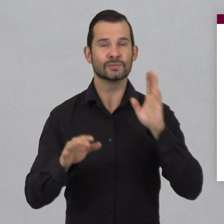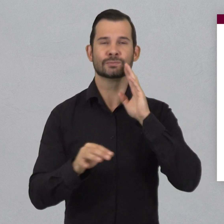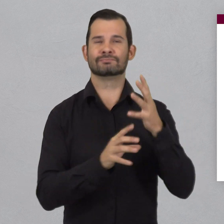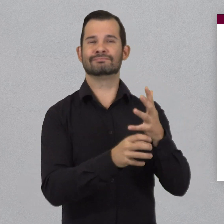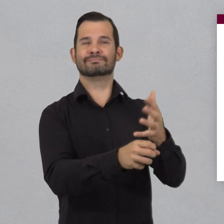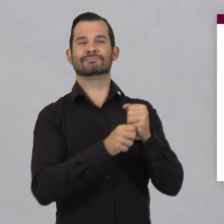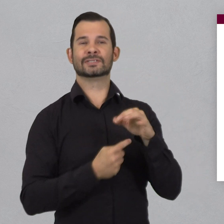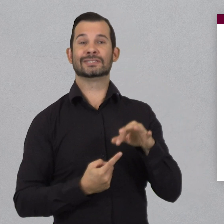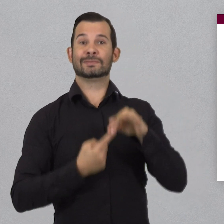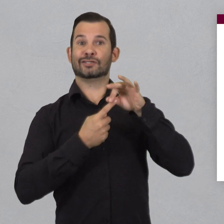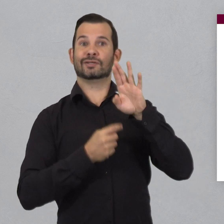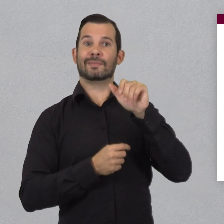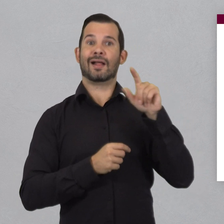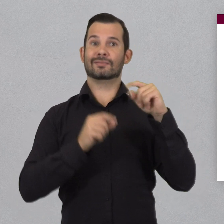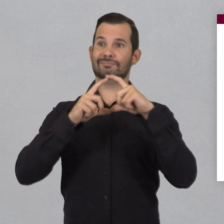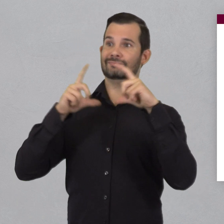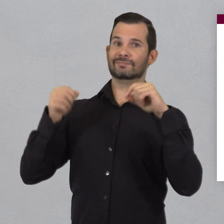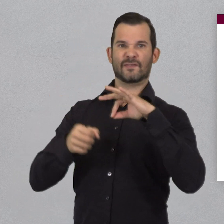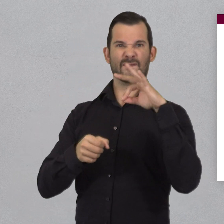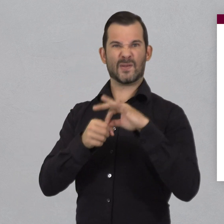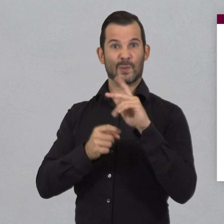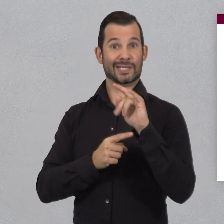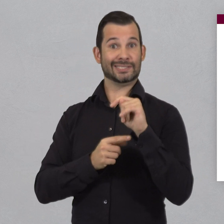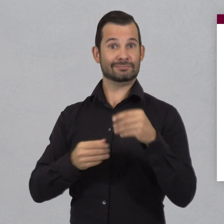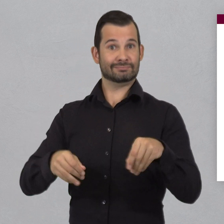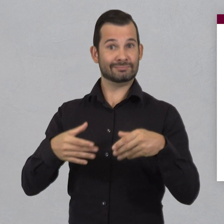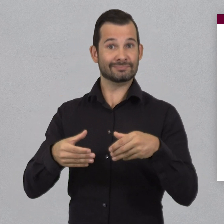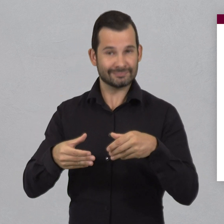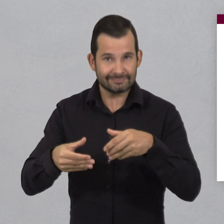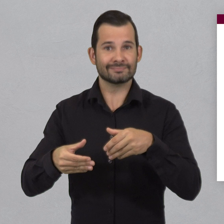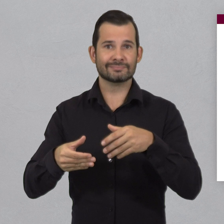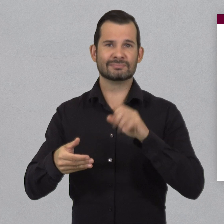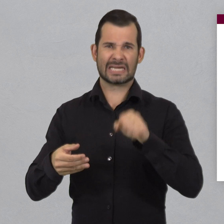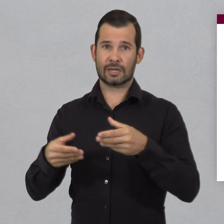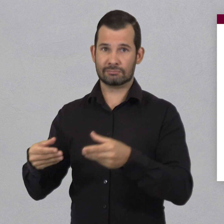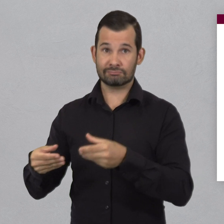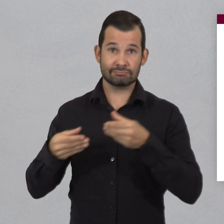Once you’ve done so, you will receive a special ballot voting kit. You can use it